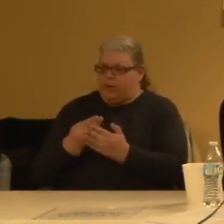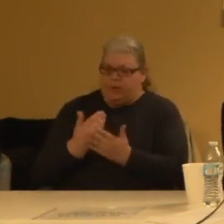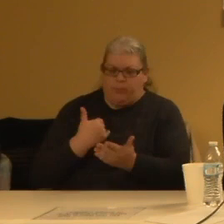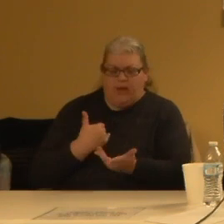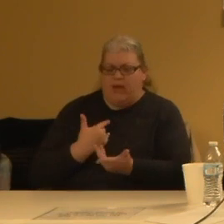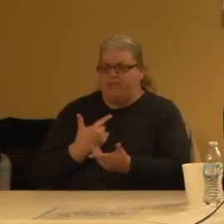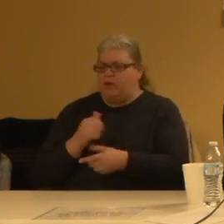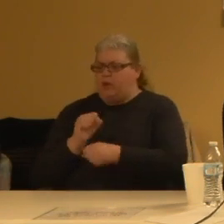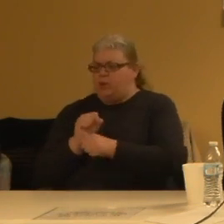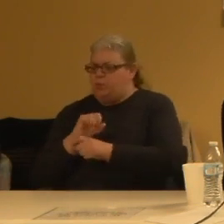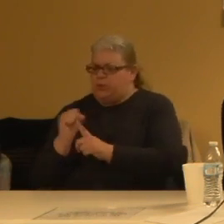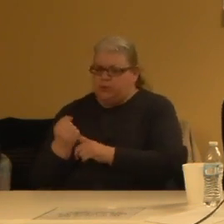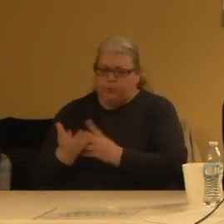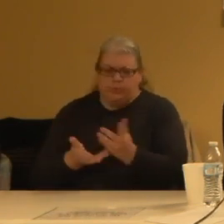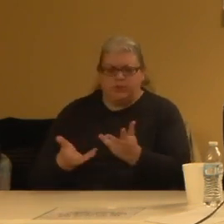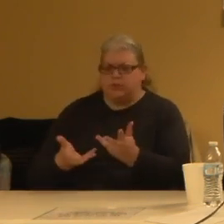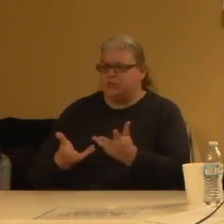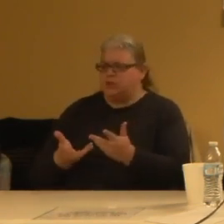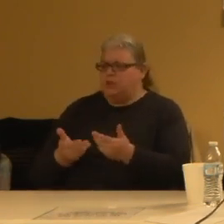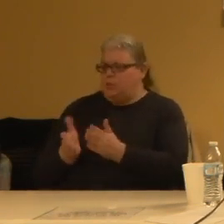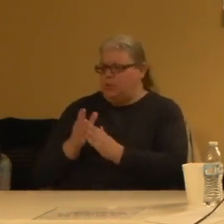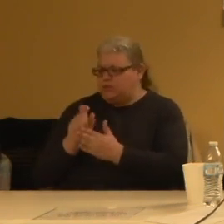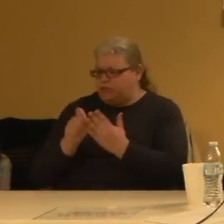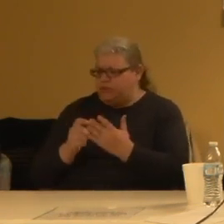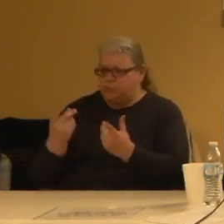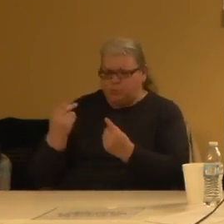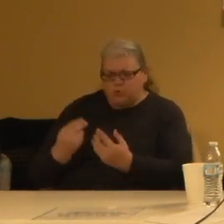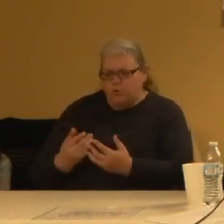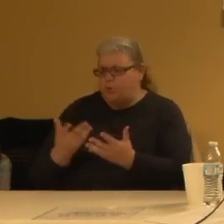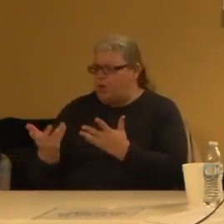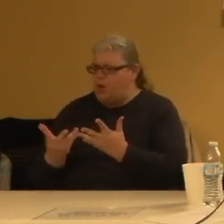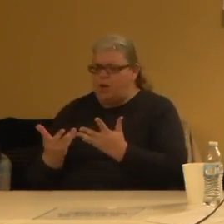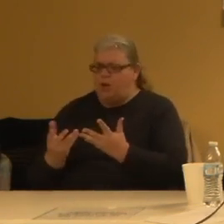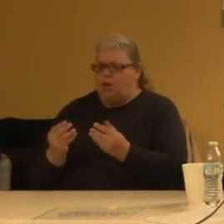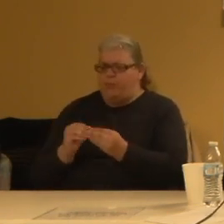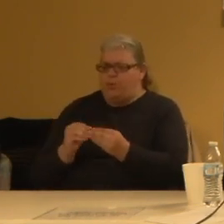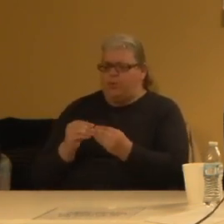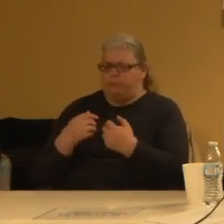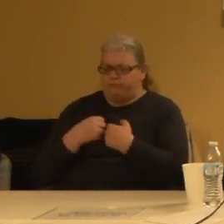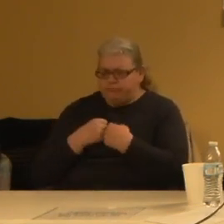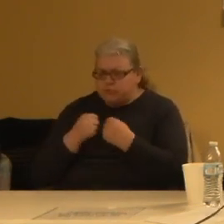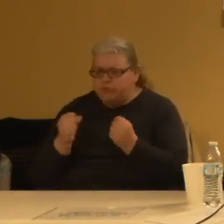What are we being transparent about?" That were more challenging.